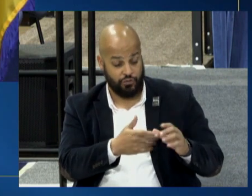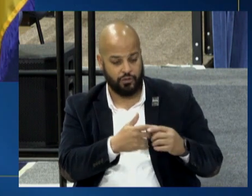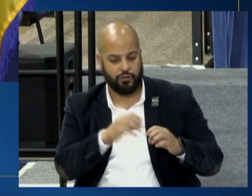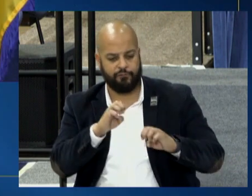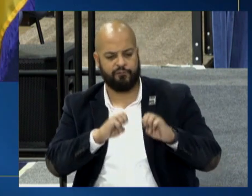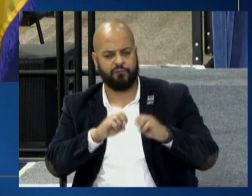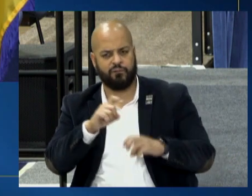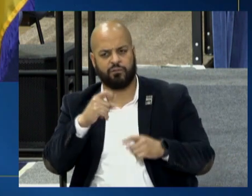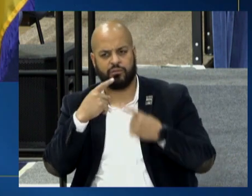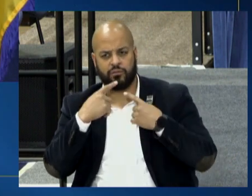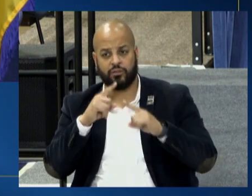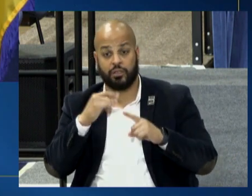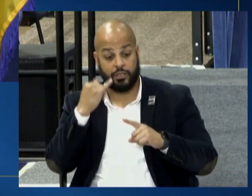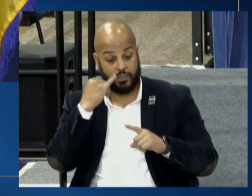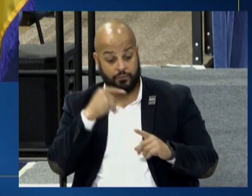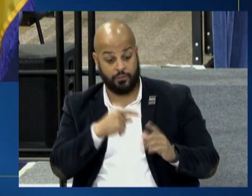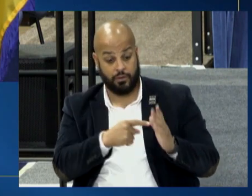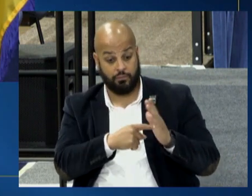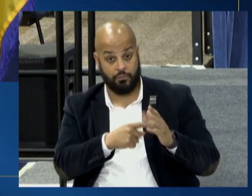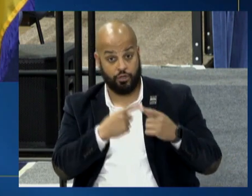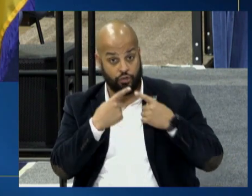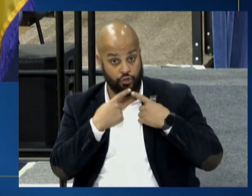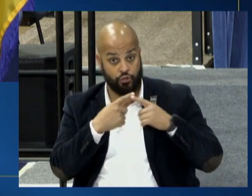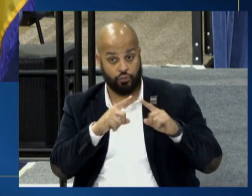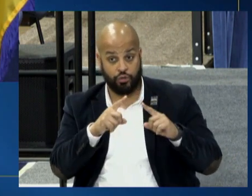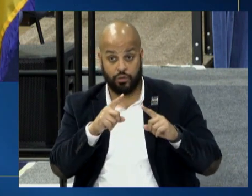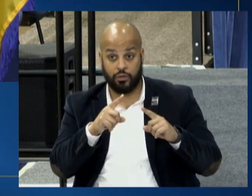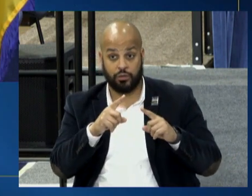If the model worked -- and by worked, I mean save money, improve costs,